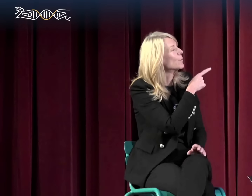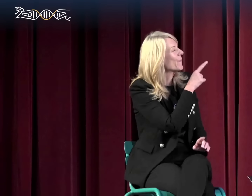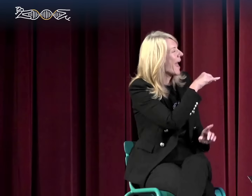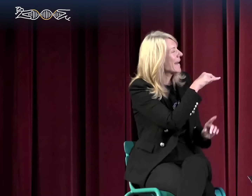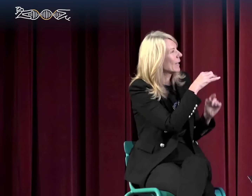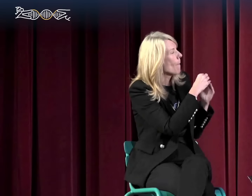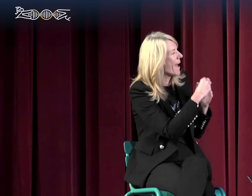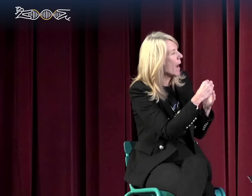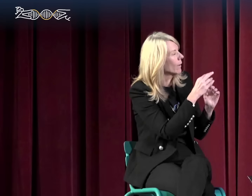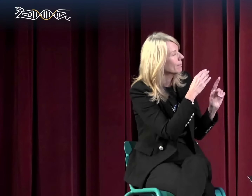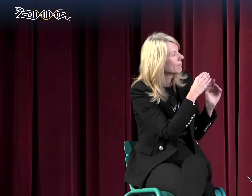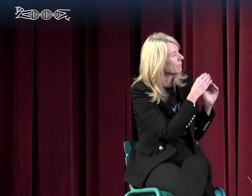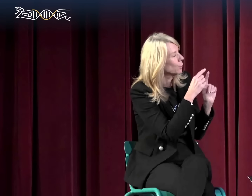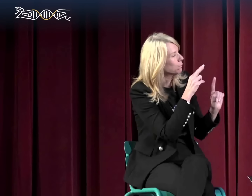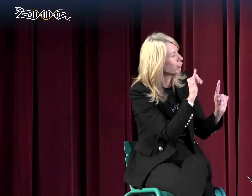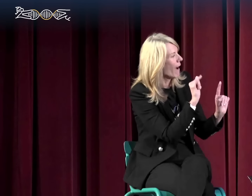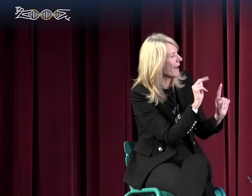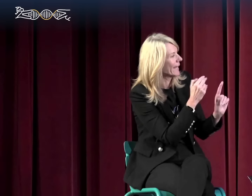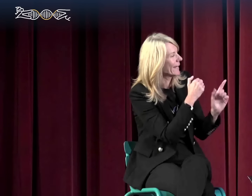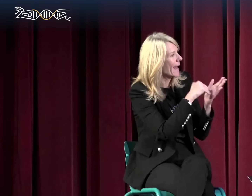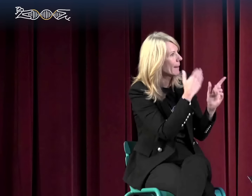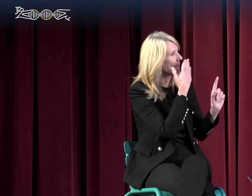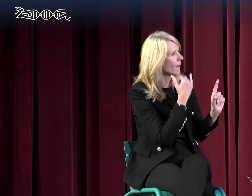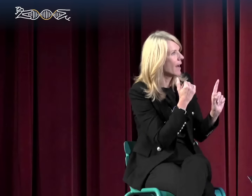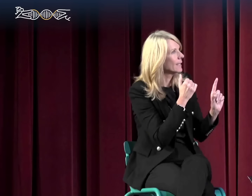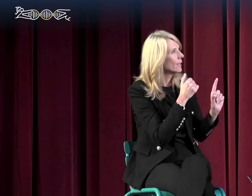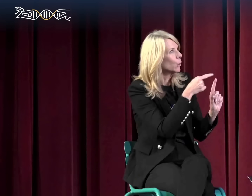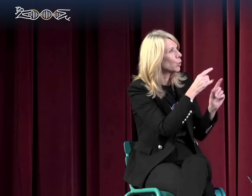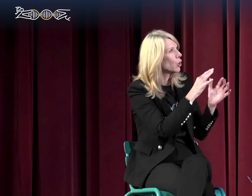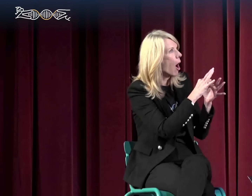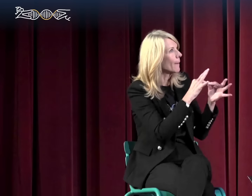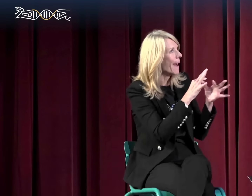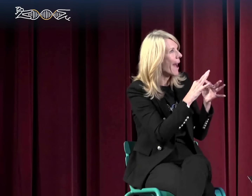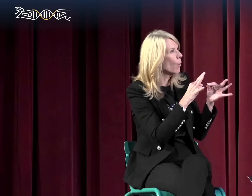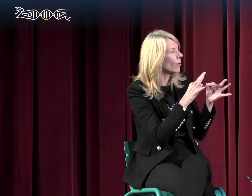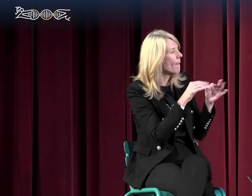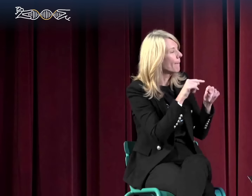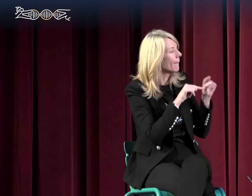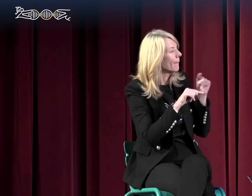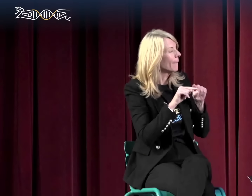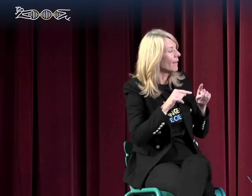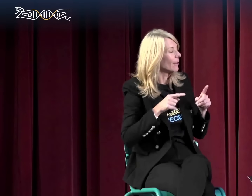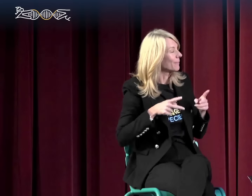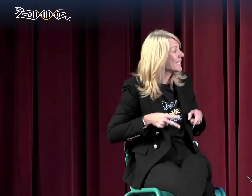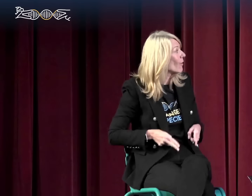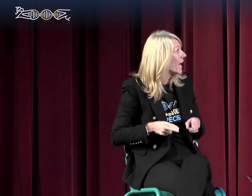Thank you. I think that brings it back to what Brian was talking about earlier about